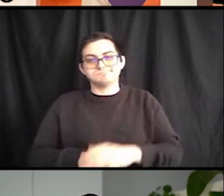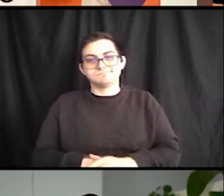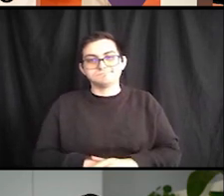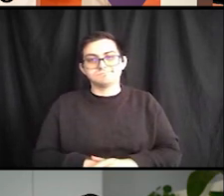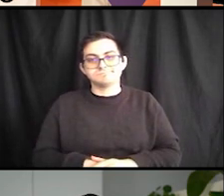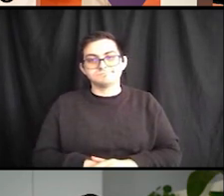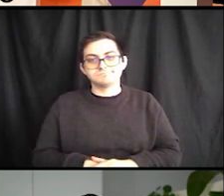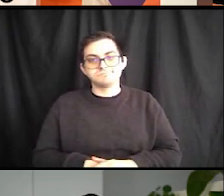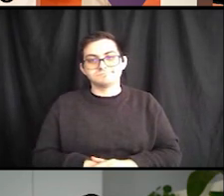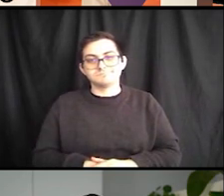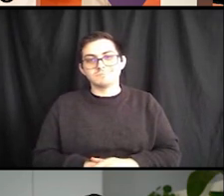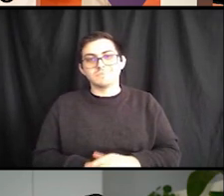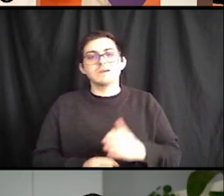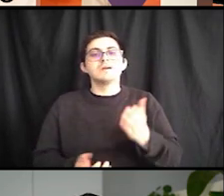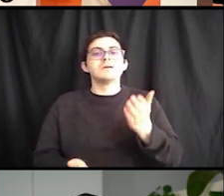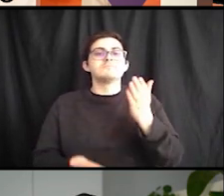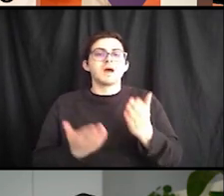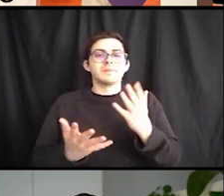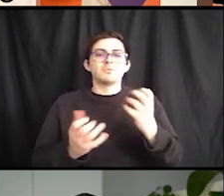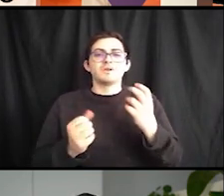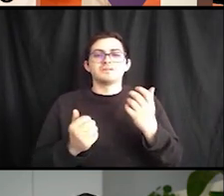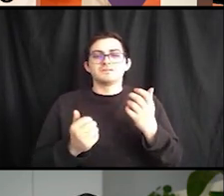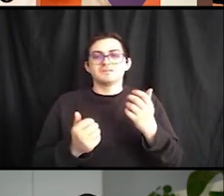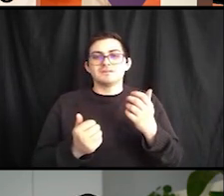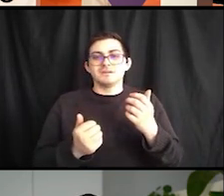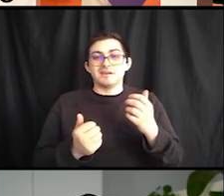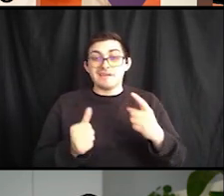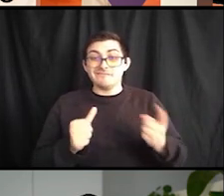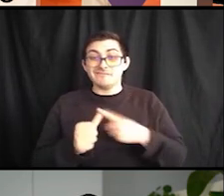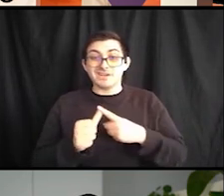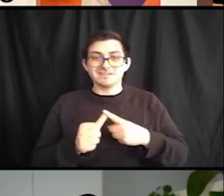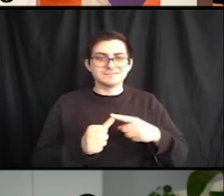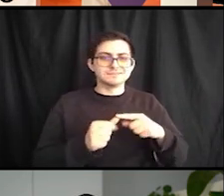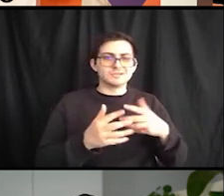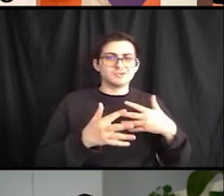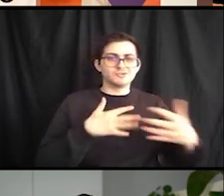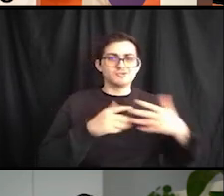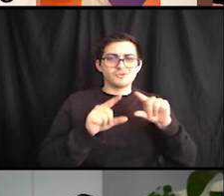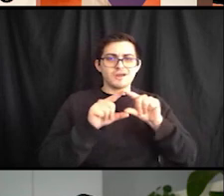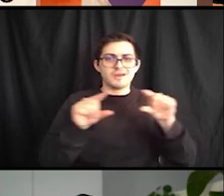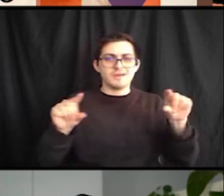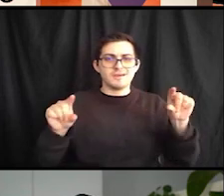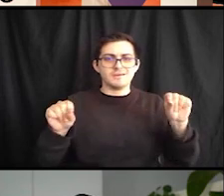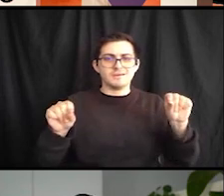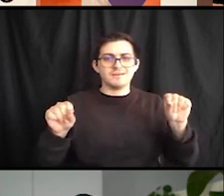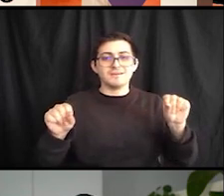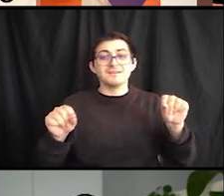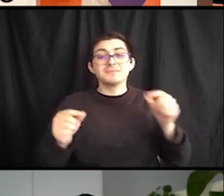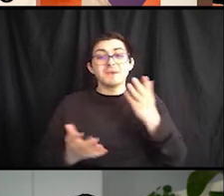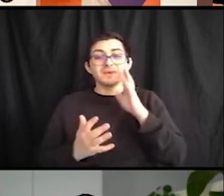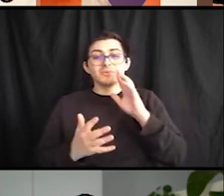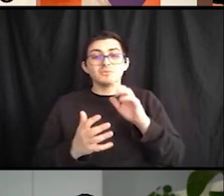from our design system here. What do you think Raji? I think it looks great, but I'm wondering like how can we